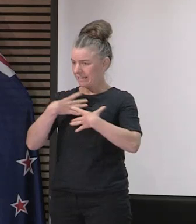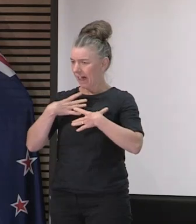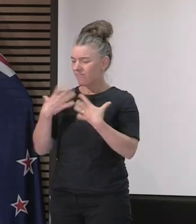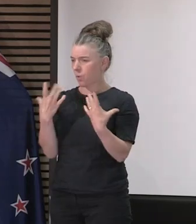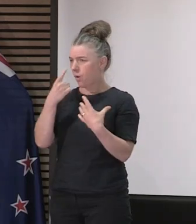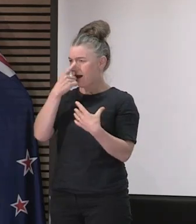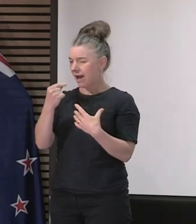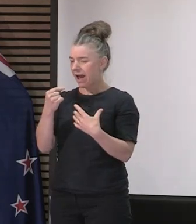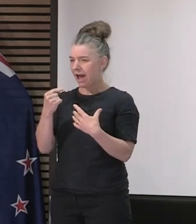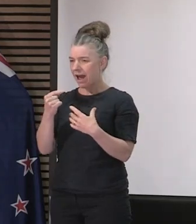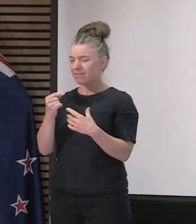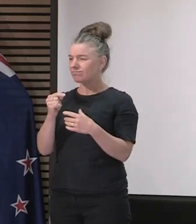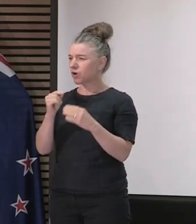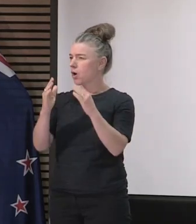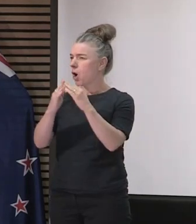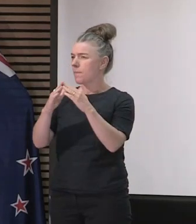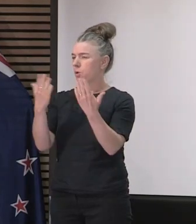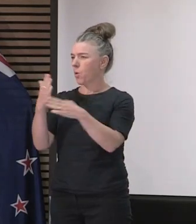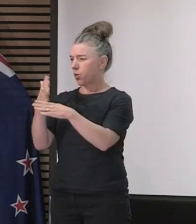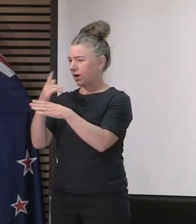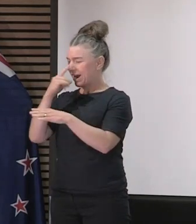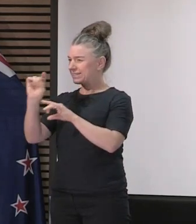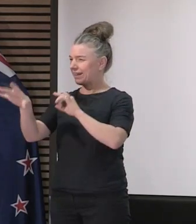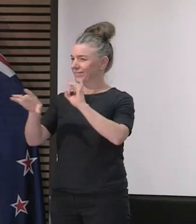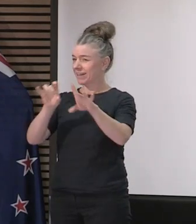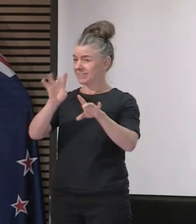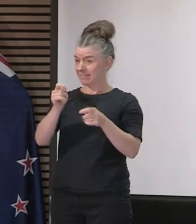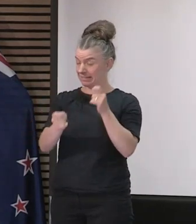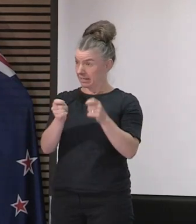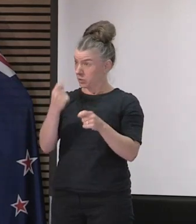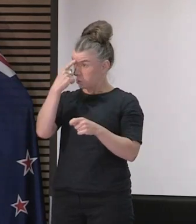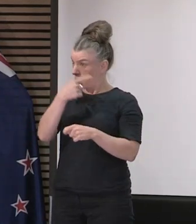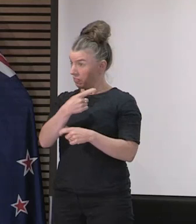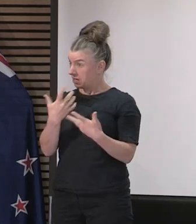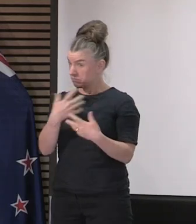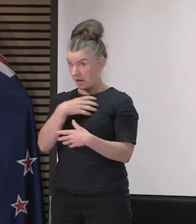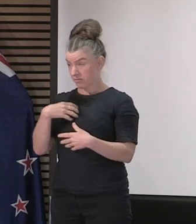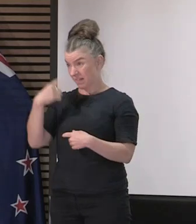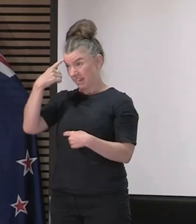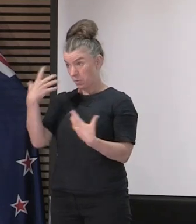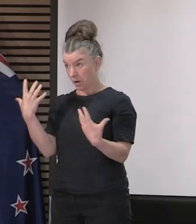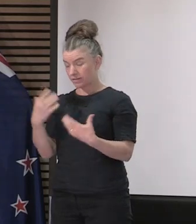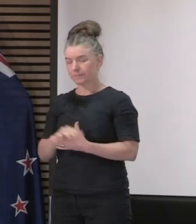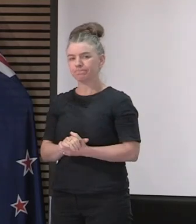out on location in a matter of minutes or hours? Is it